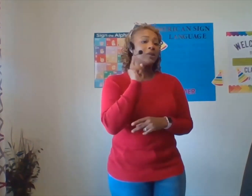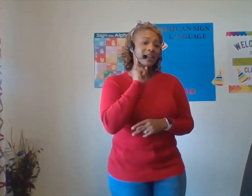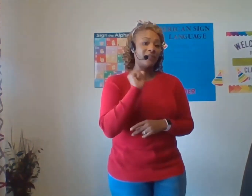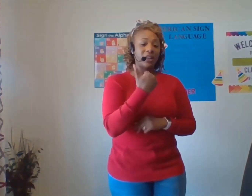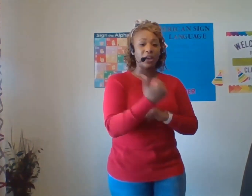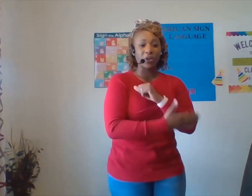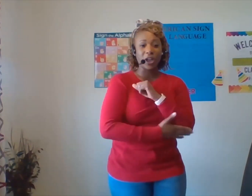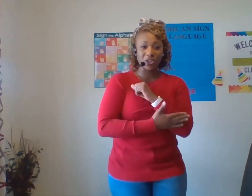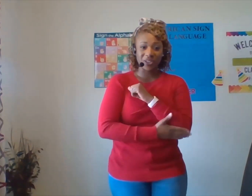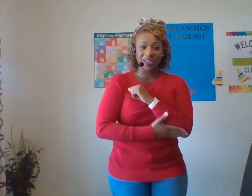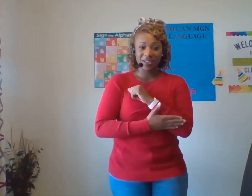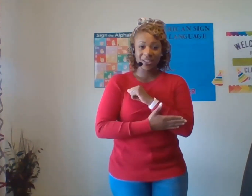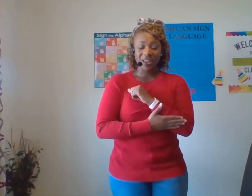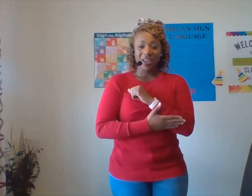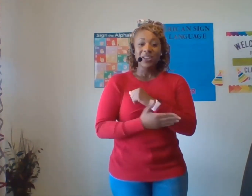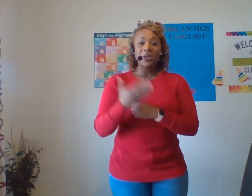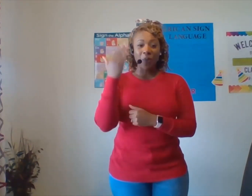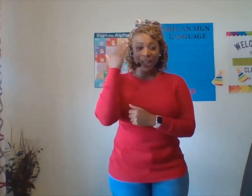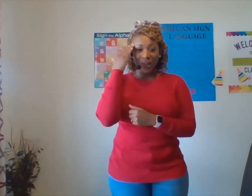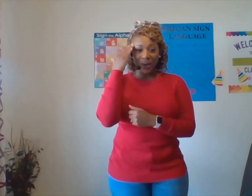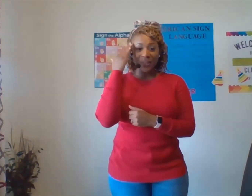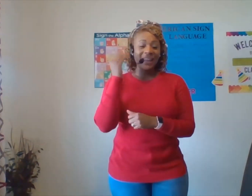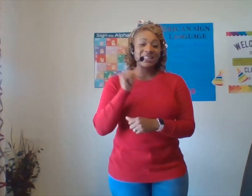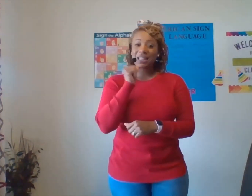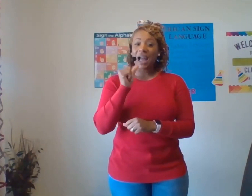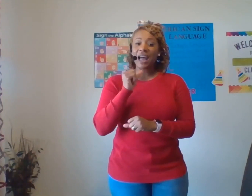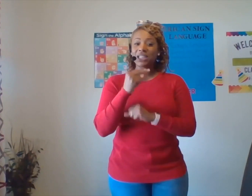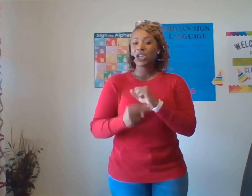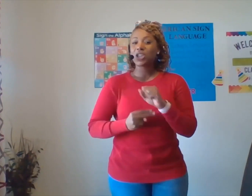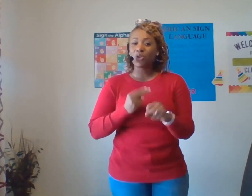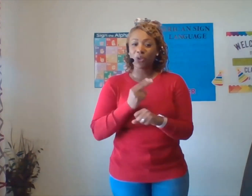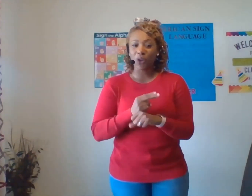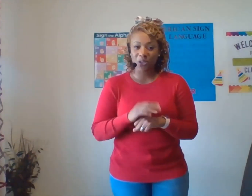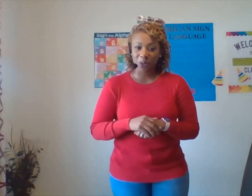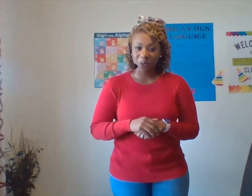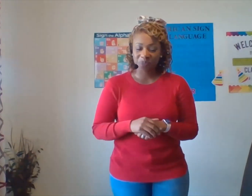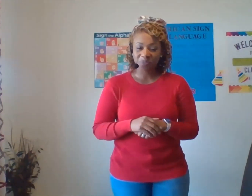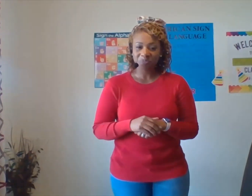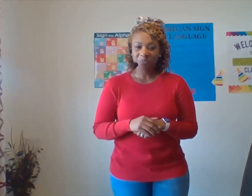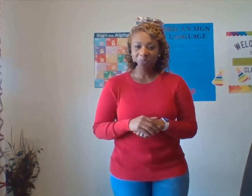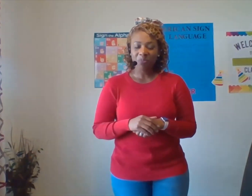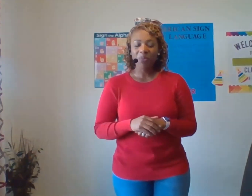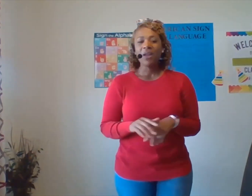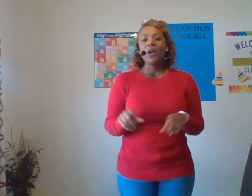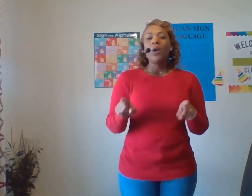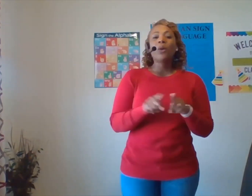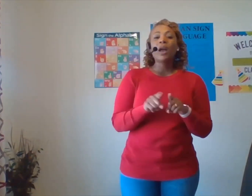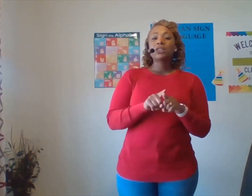are deaf in other countries so we learned that it's not Universal we also